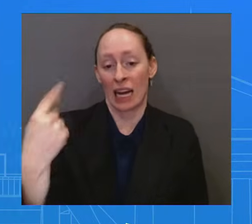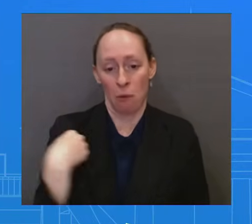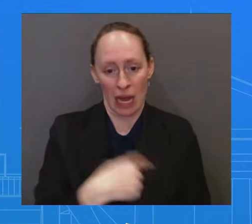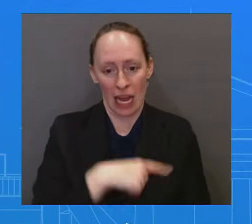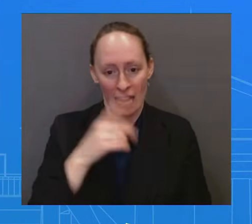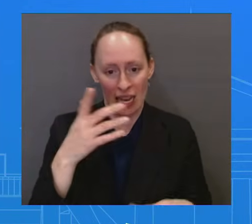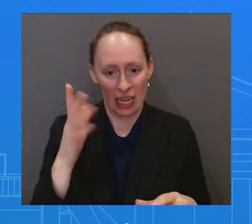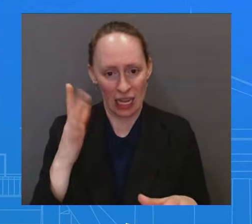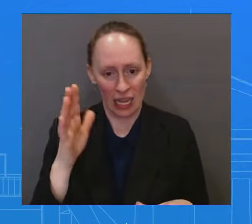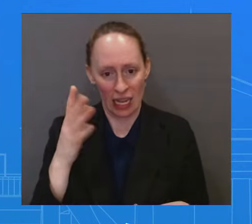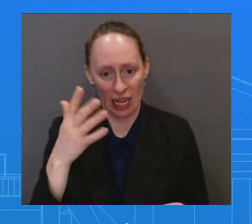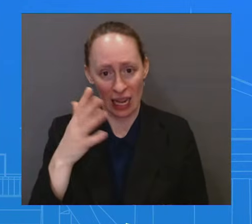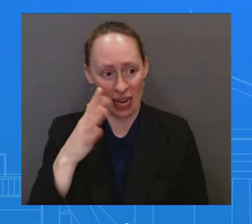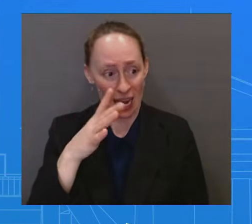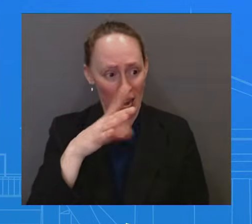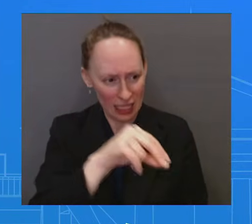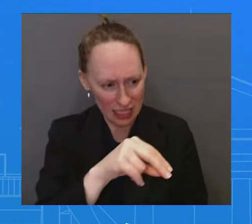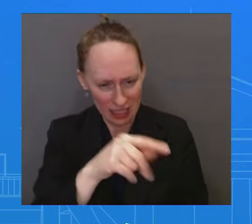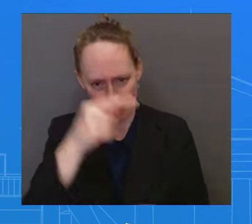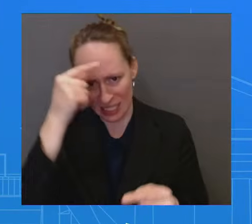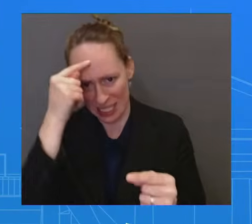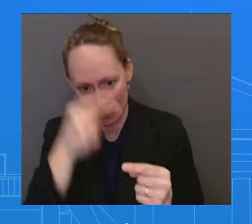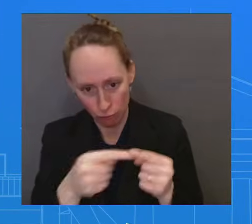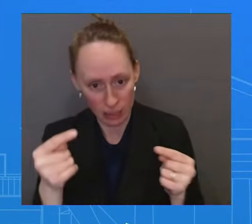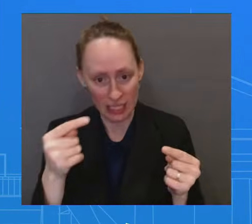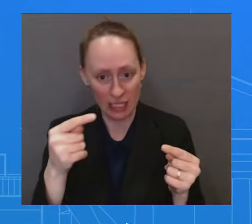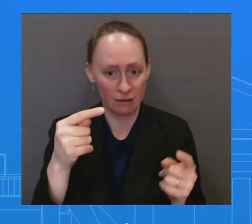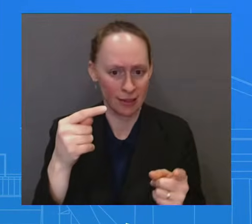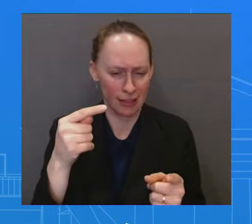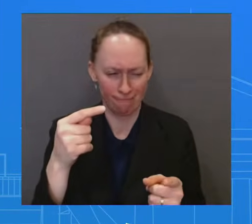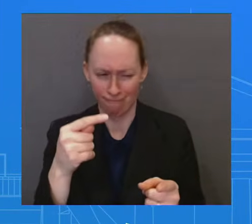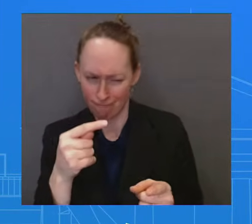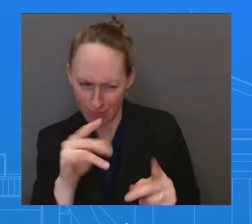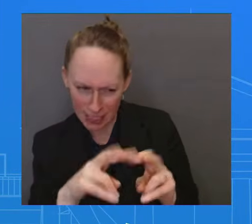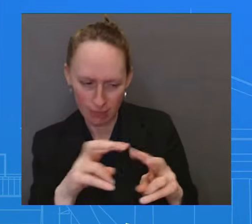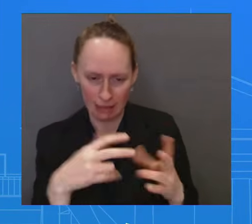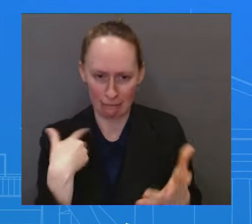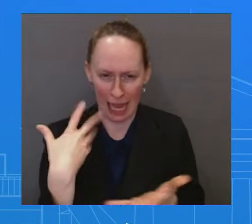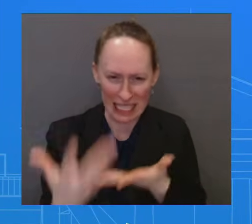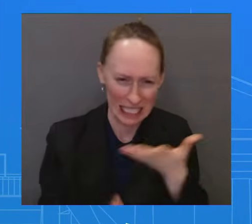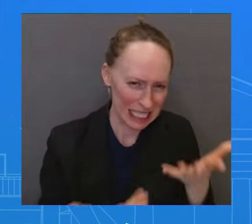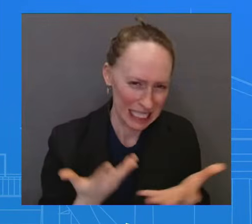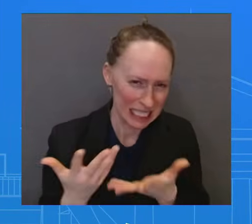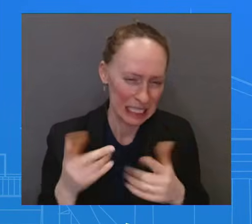I mean, we certainly agree that -- that there is an immense amount of suffering inside Gaza --